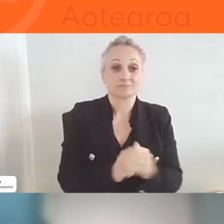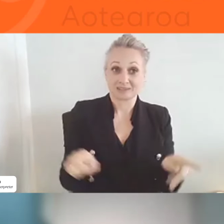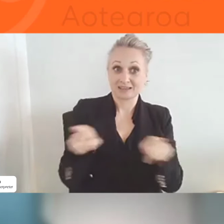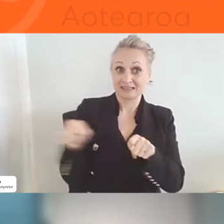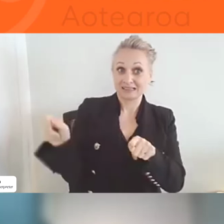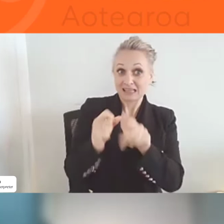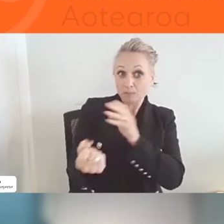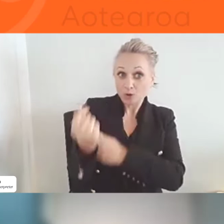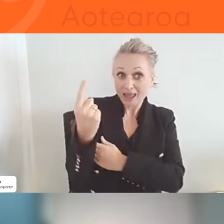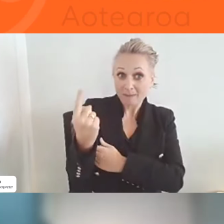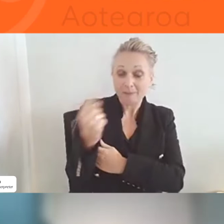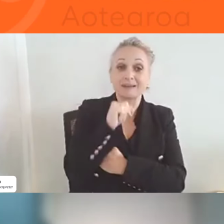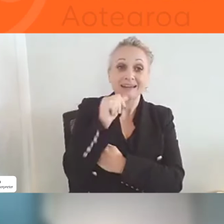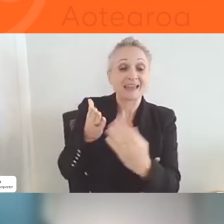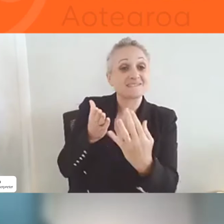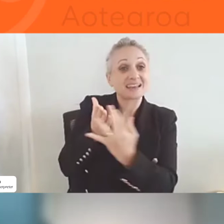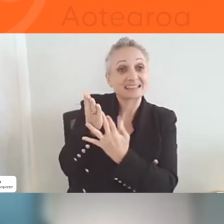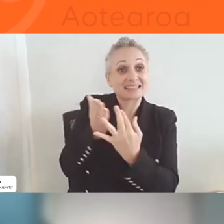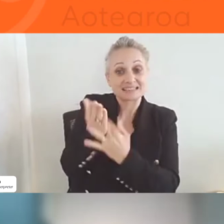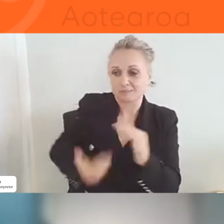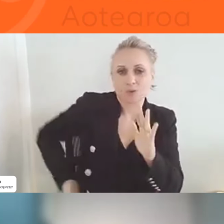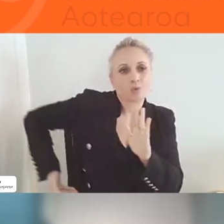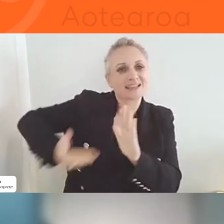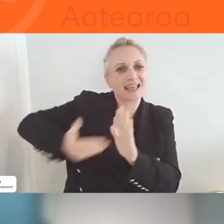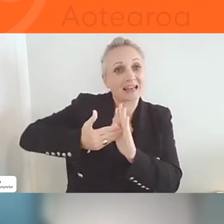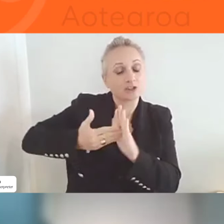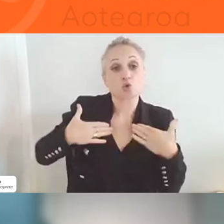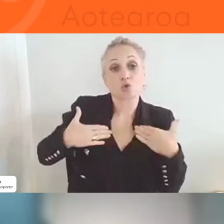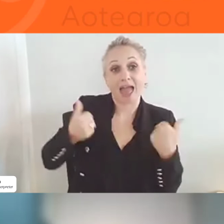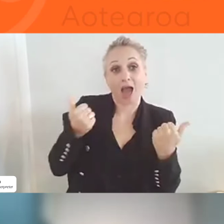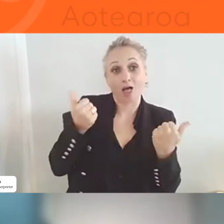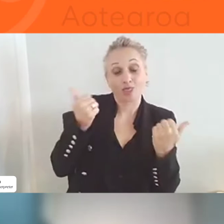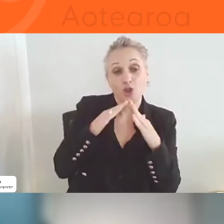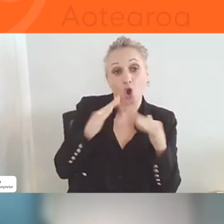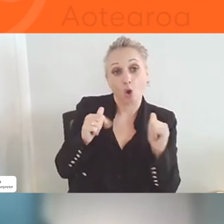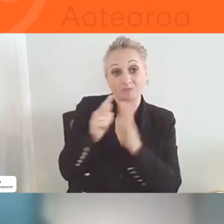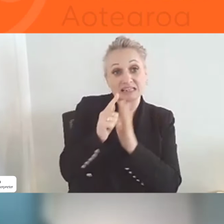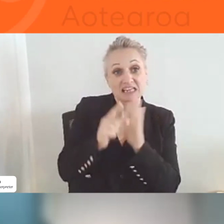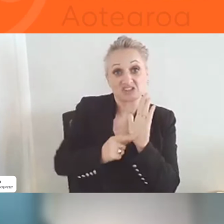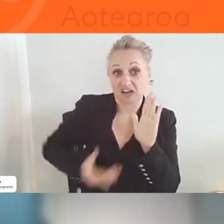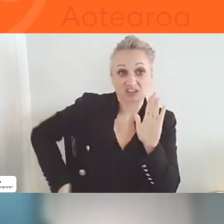if accessibility was added to the healthy homes legislation. I believe